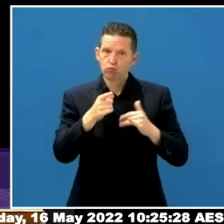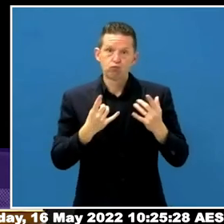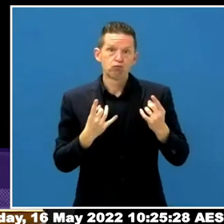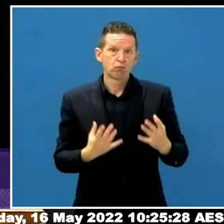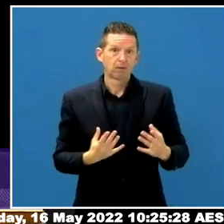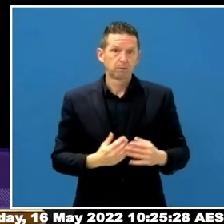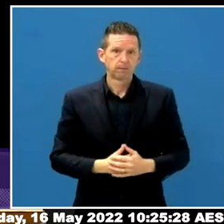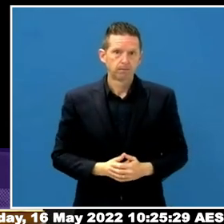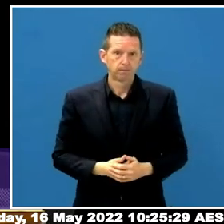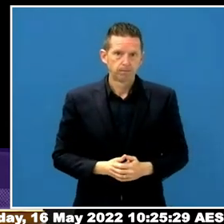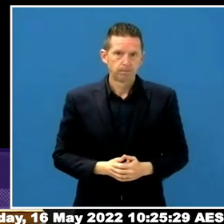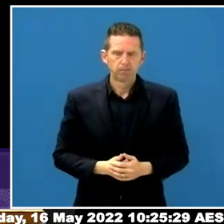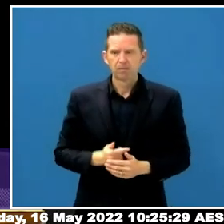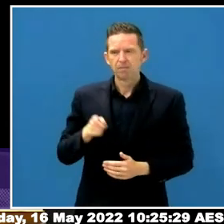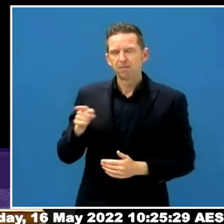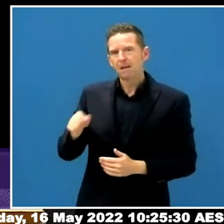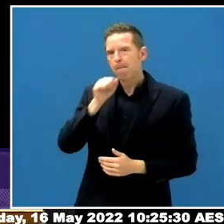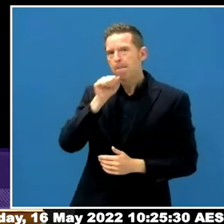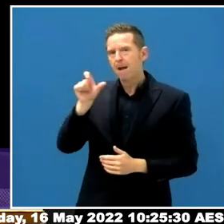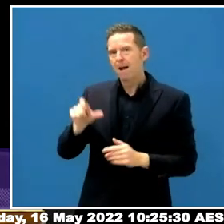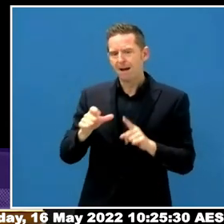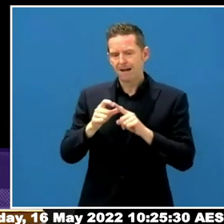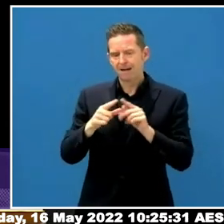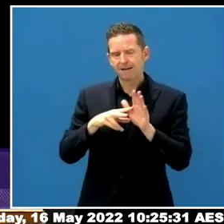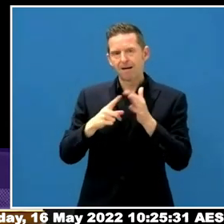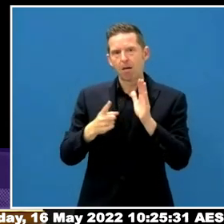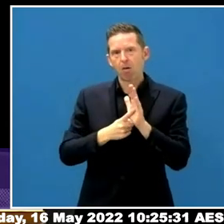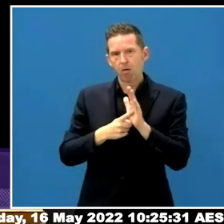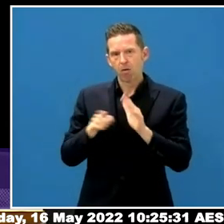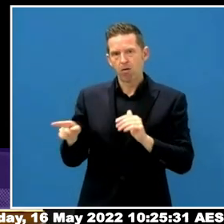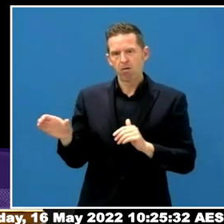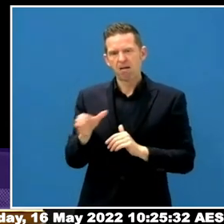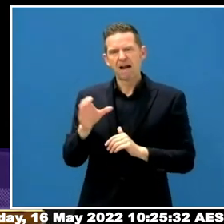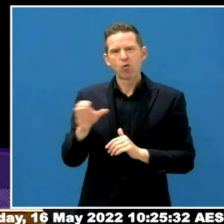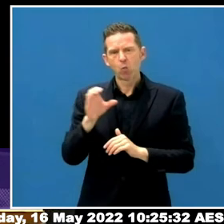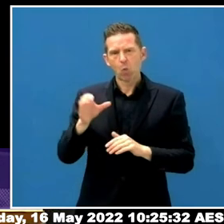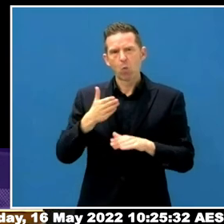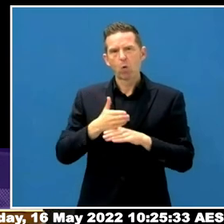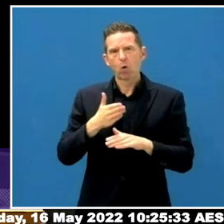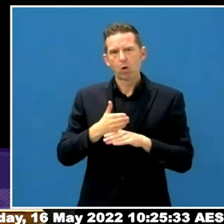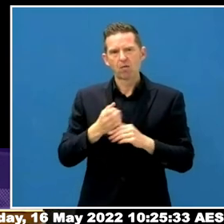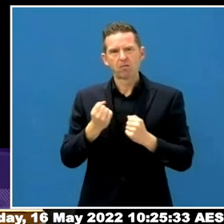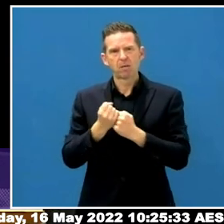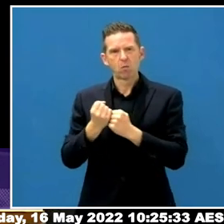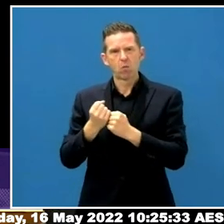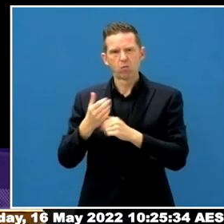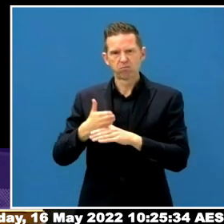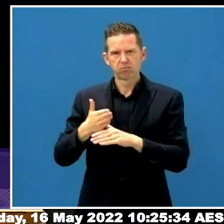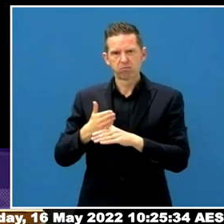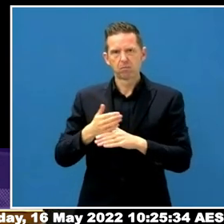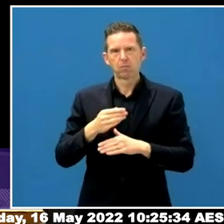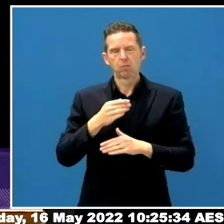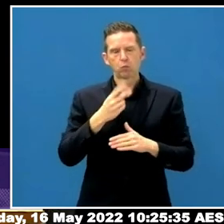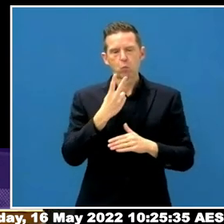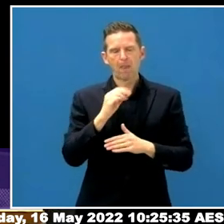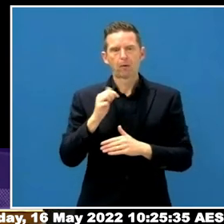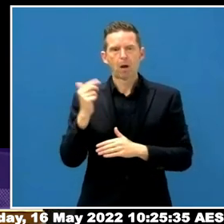Mr Nuumaalii was employed as a casual Lifestyle Assistant by Afford in June 2019 at the Mount Druitt day program.